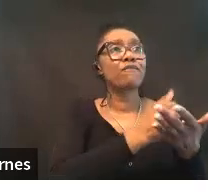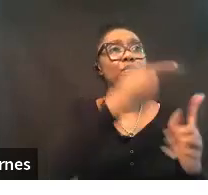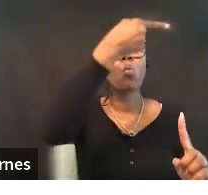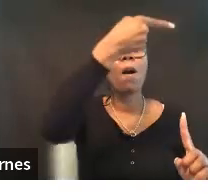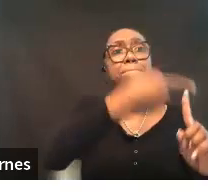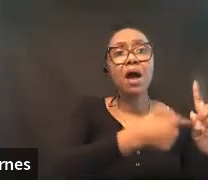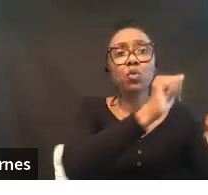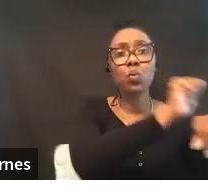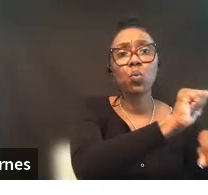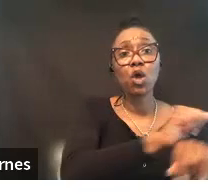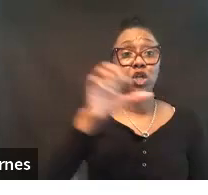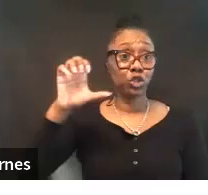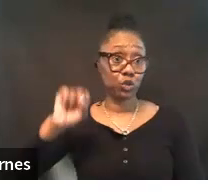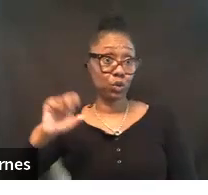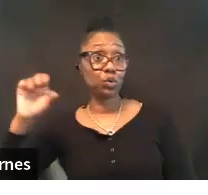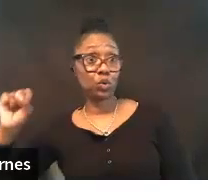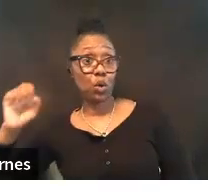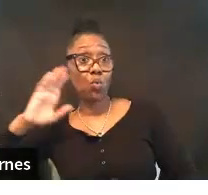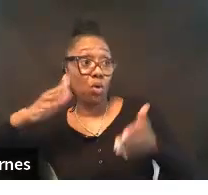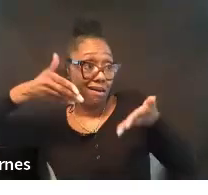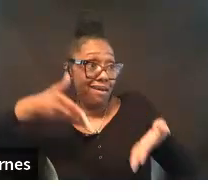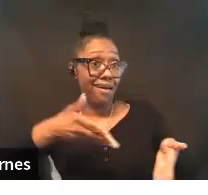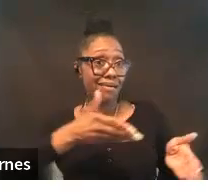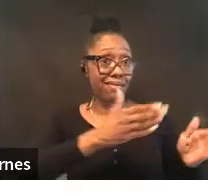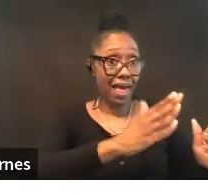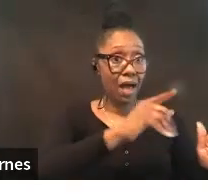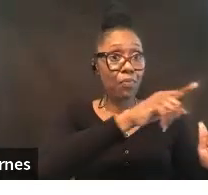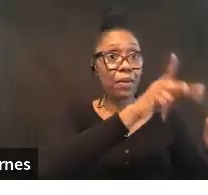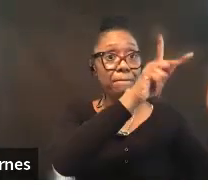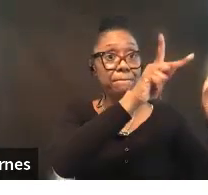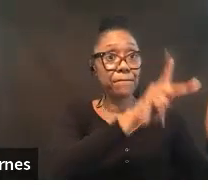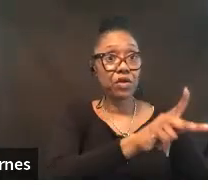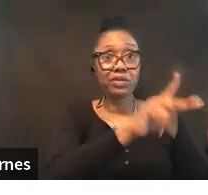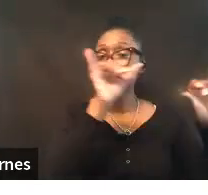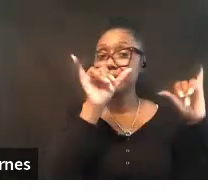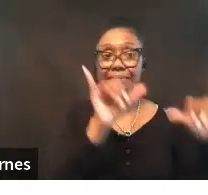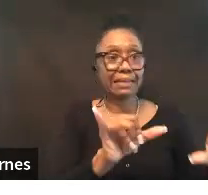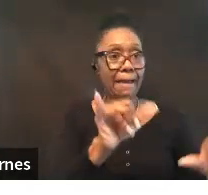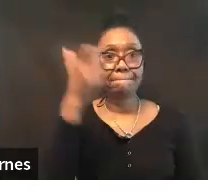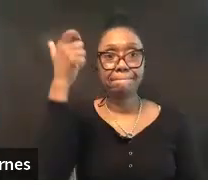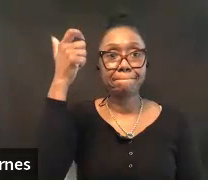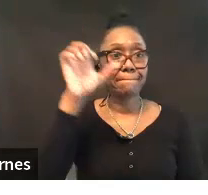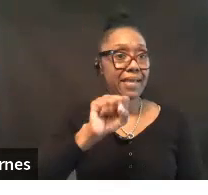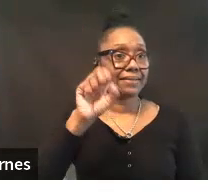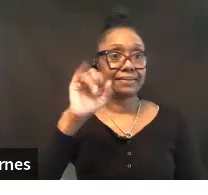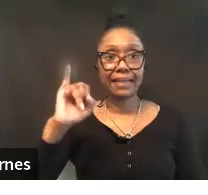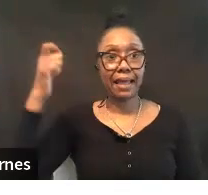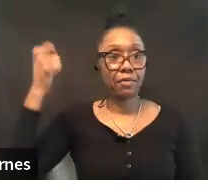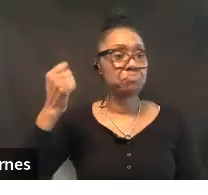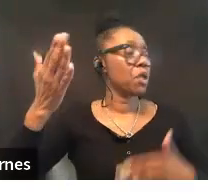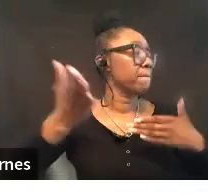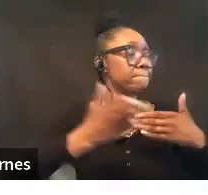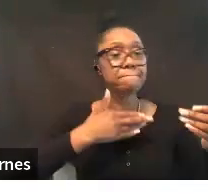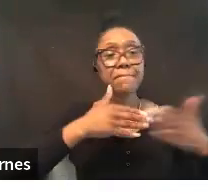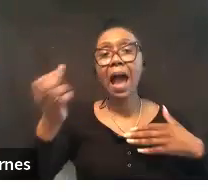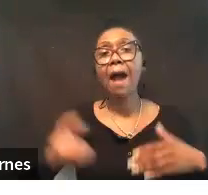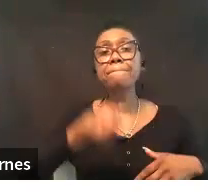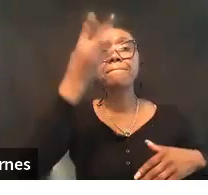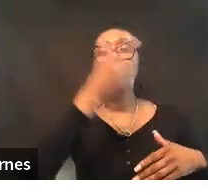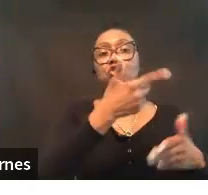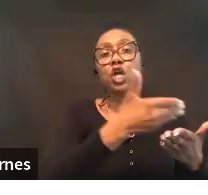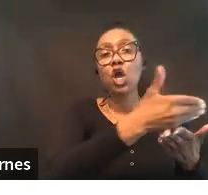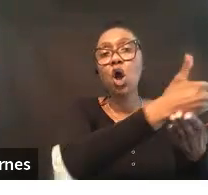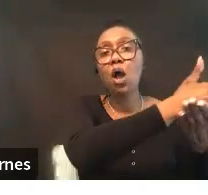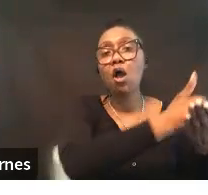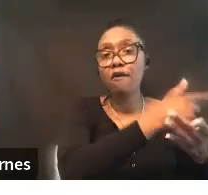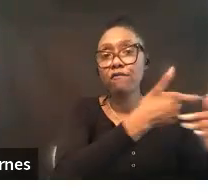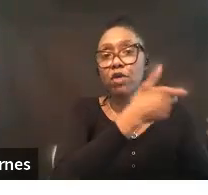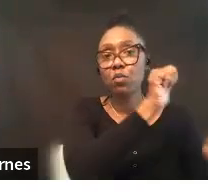Social Security will allow that individual to be able to receive the same amount of SSI. Regardless of the income that they're learning from employment.